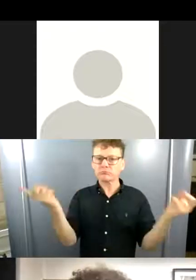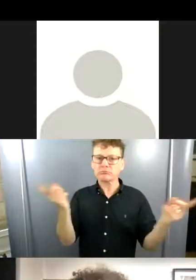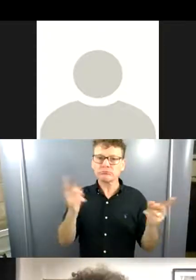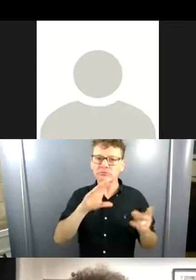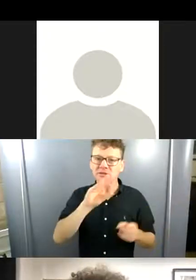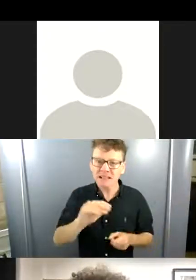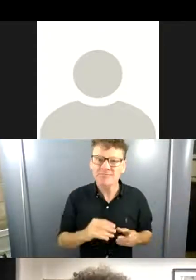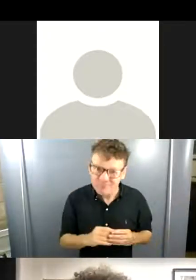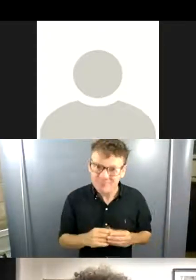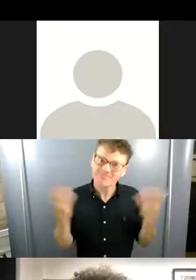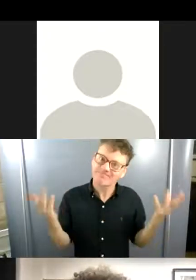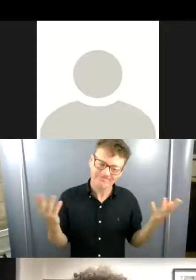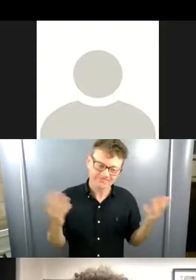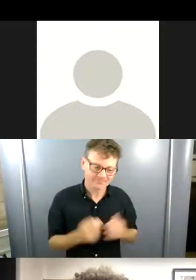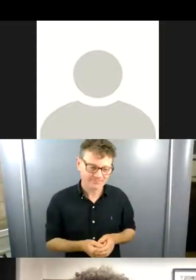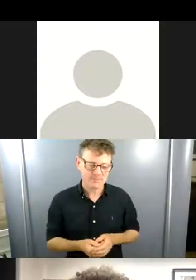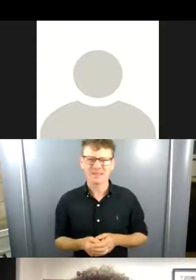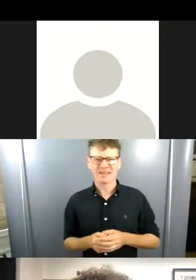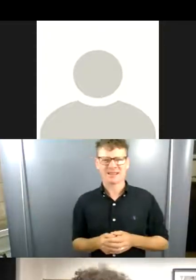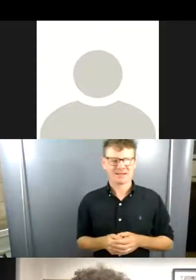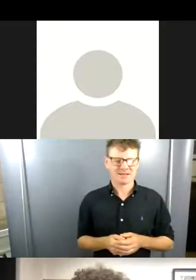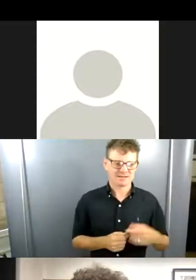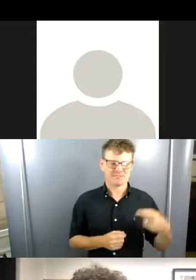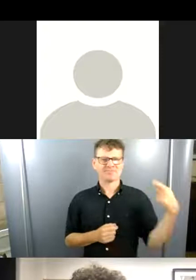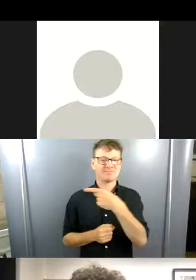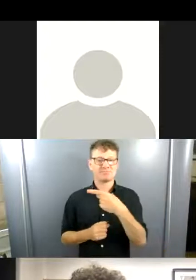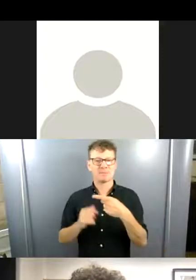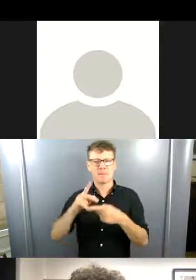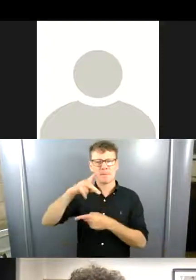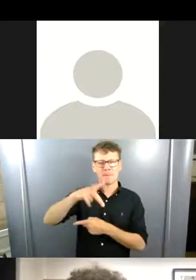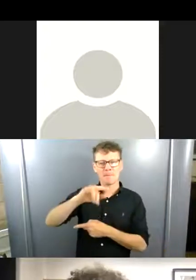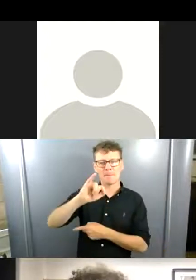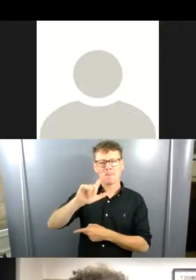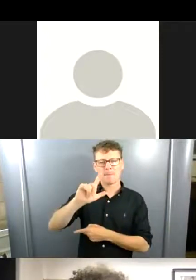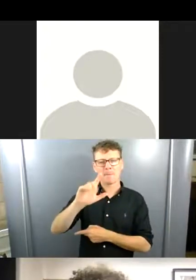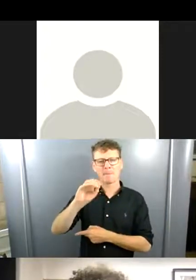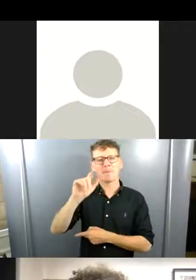so I wanted to present some pilot results from some research on receptive competence